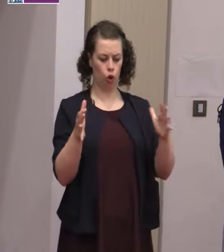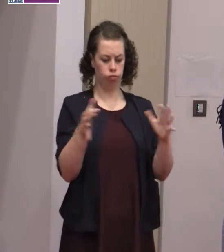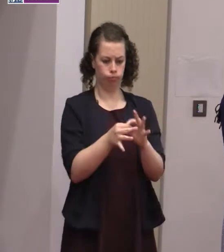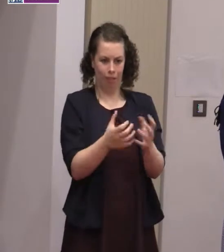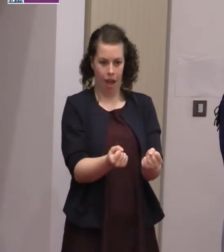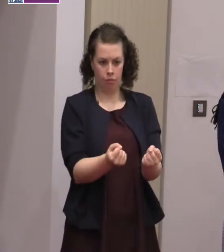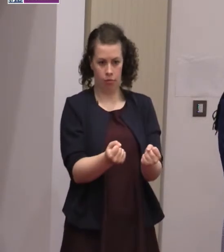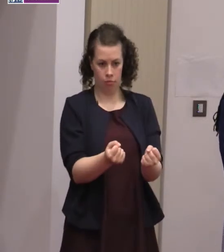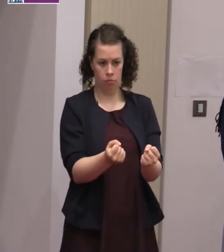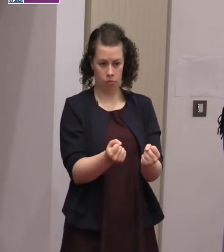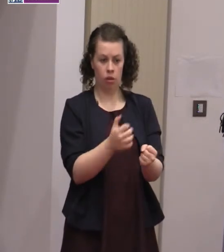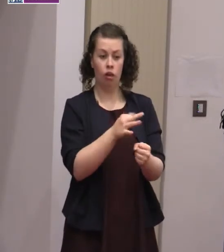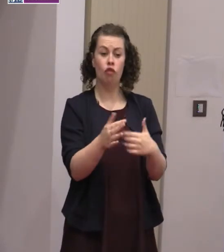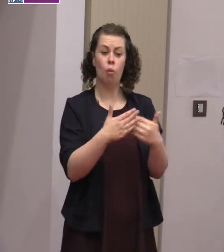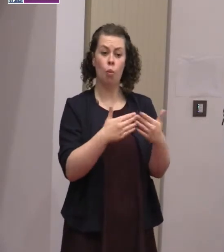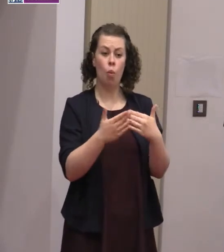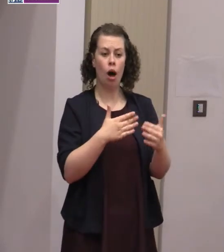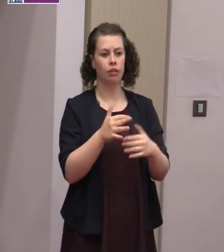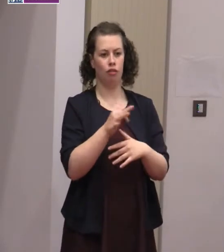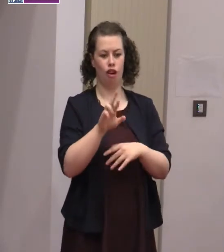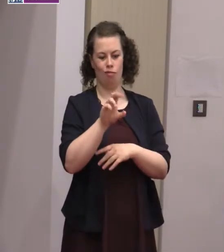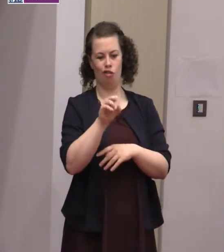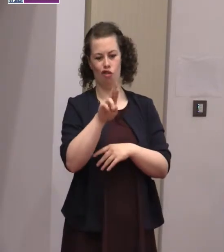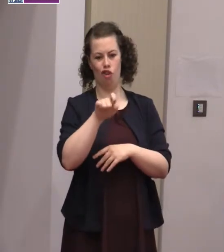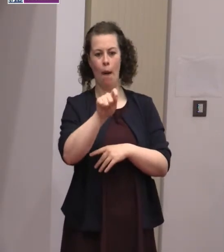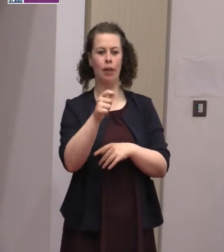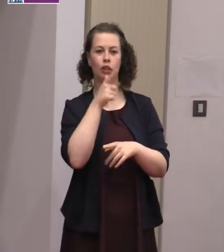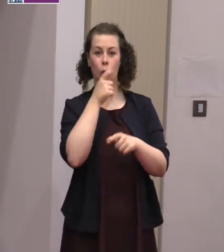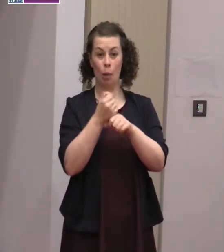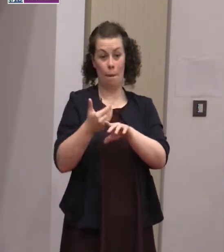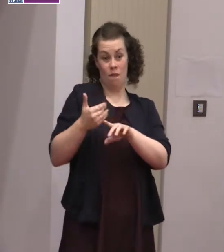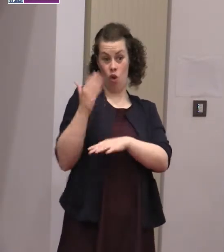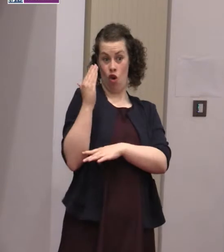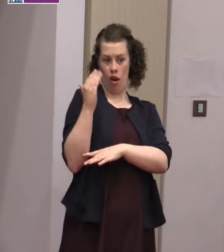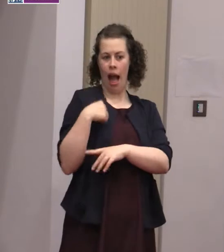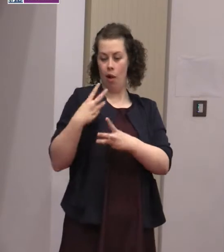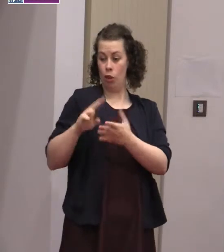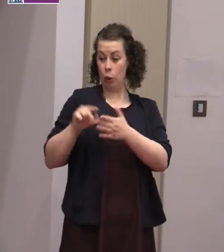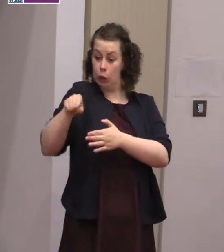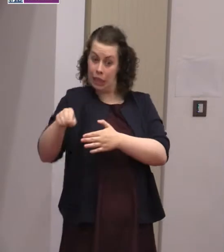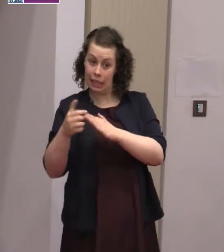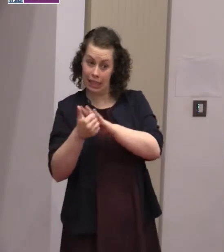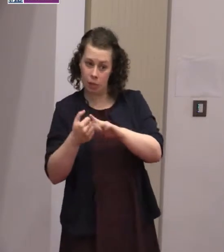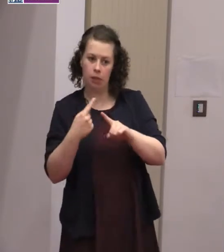very much from what Robert has already spoken about, and drawing also from some of the work